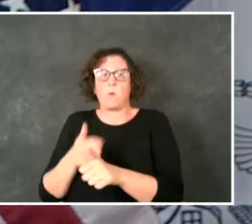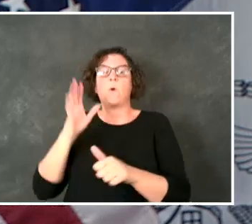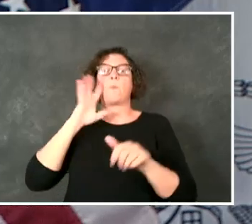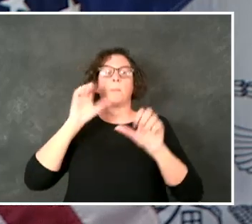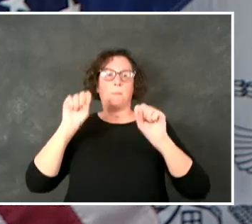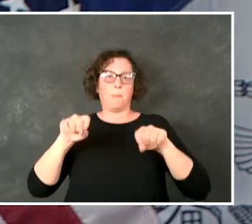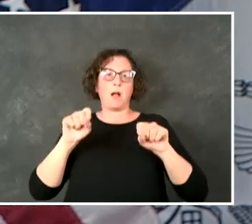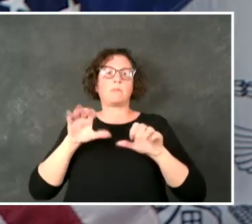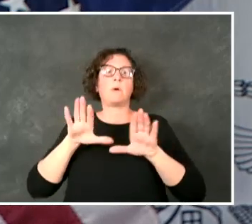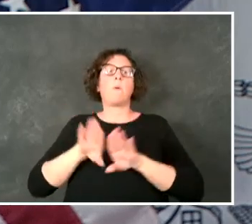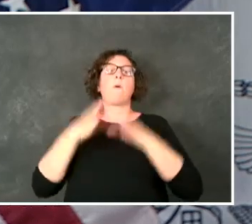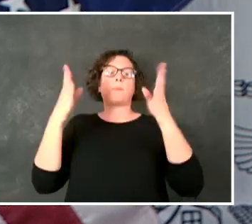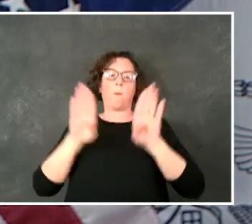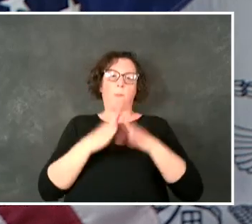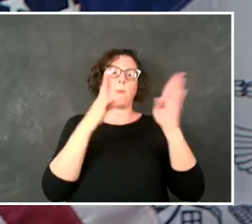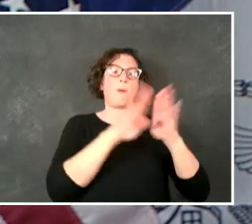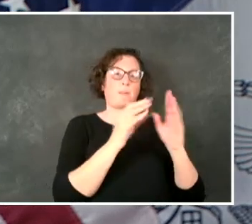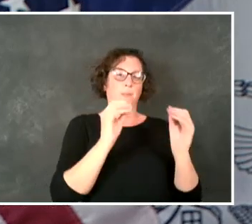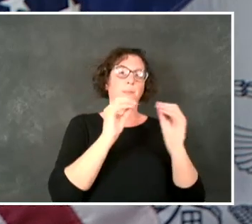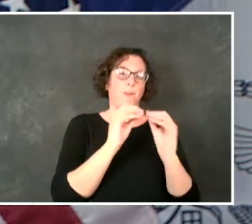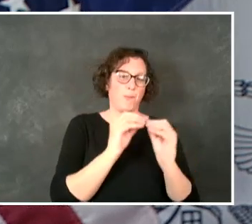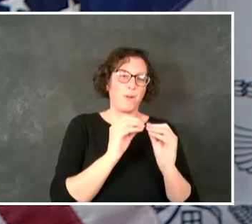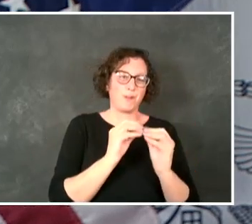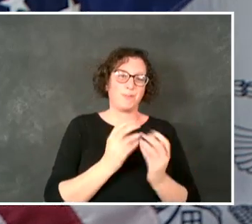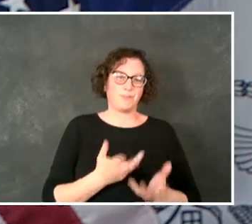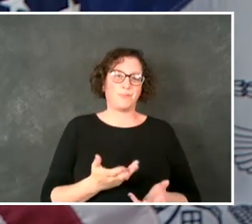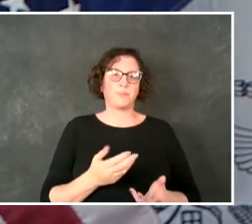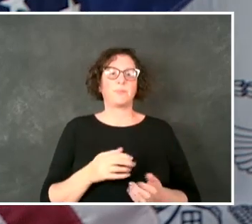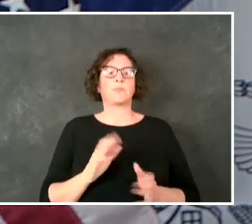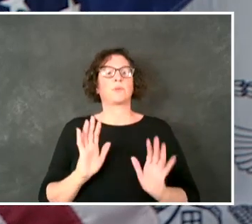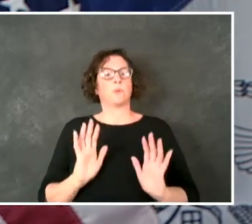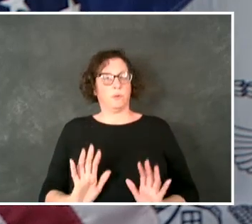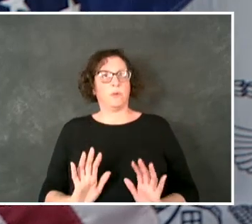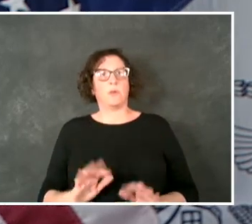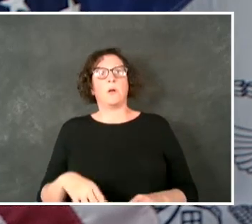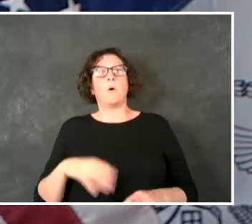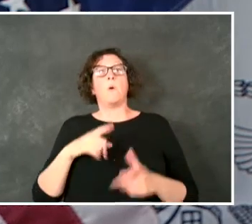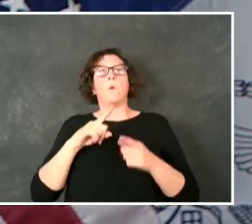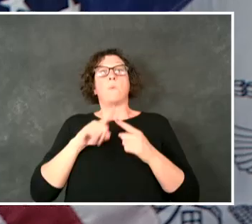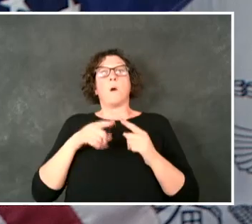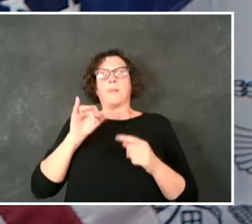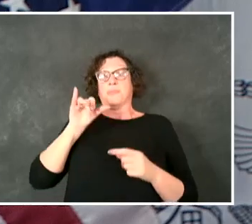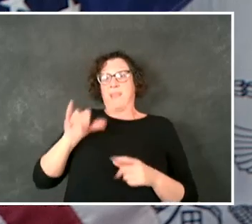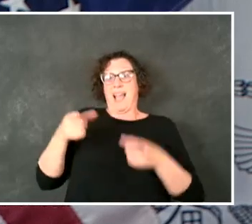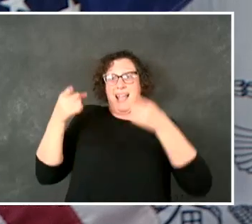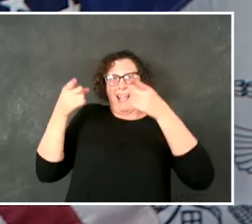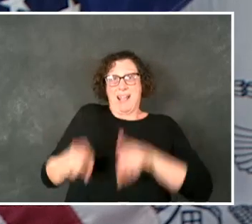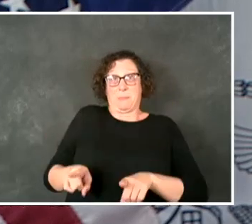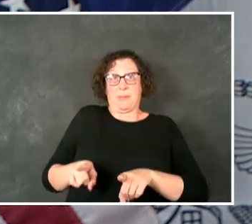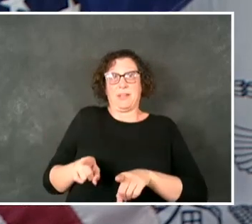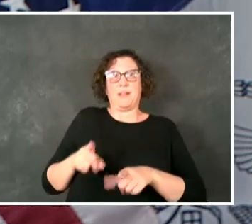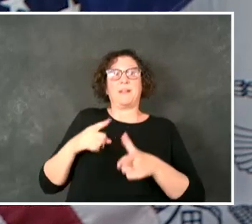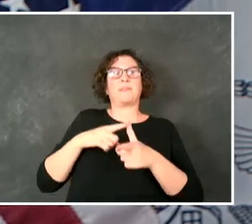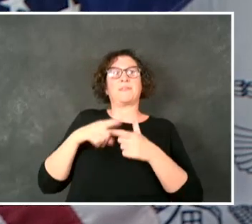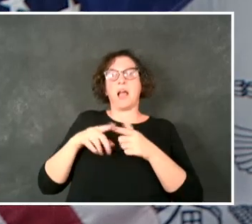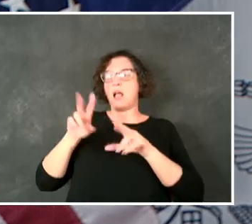US TO OPEN UP MOR BEEAUCSE WE'RE PUSHING BACK THE DISEASE CONSTANTLY THROUGH THAT EFRTFO. WHEN YOU GET TO THAT KIND OF POINT, YEAH, YOU